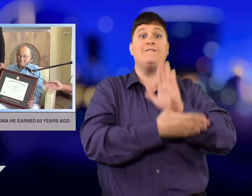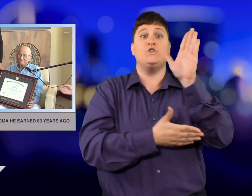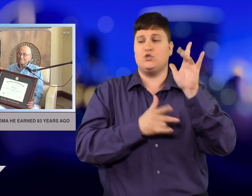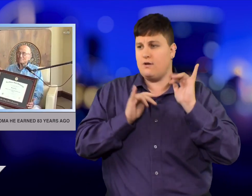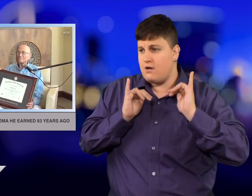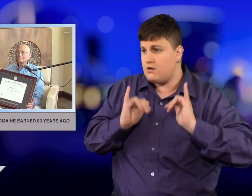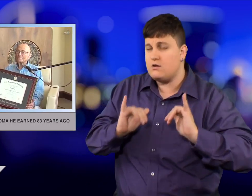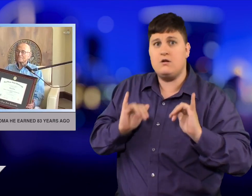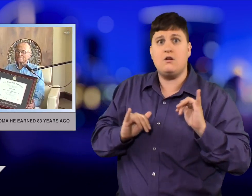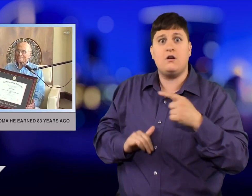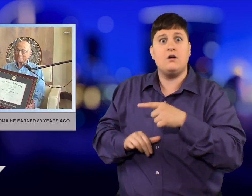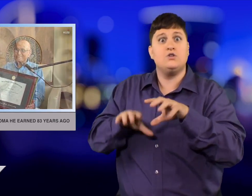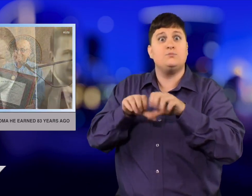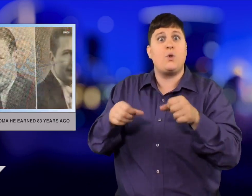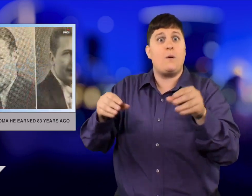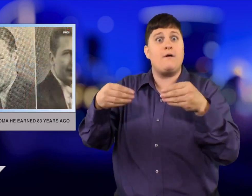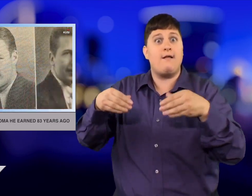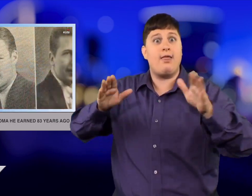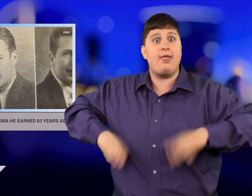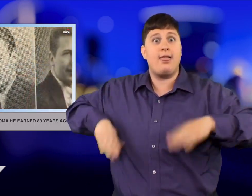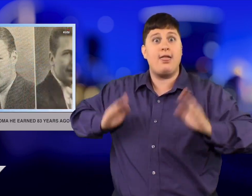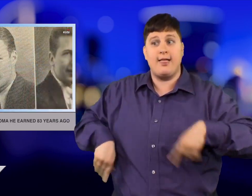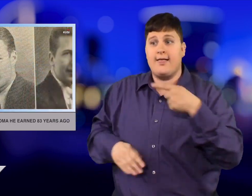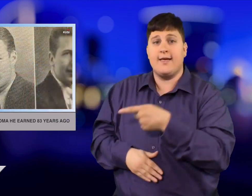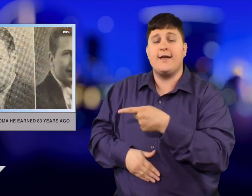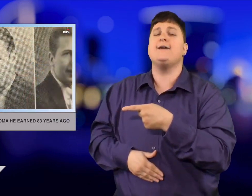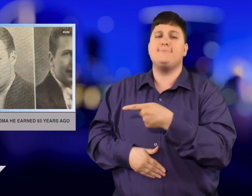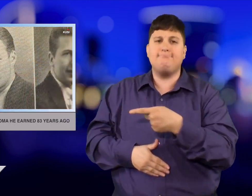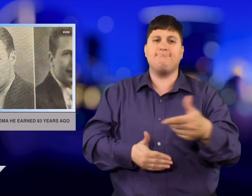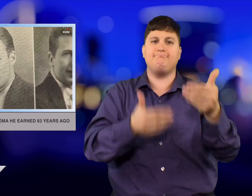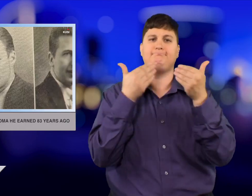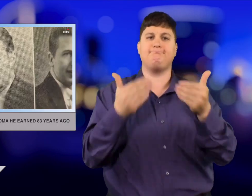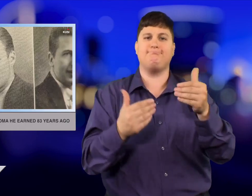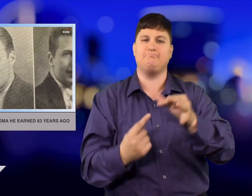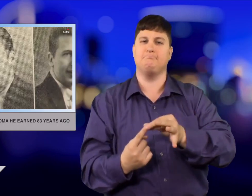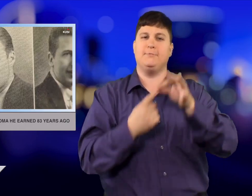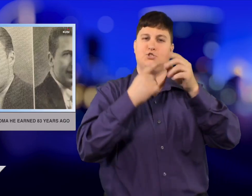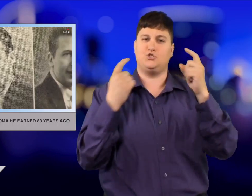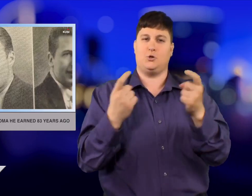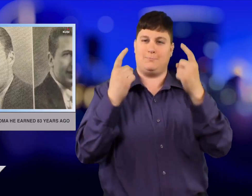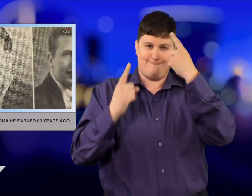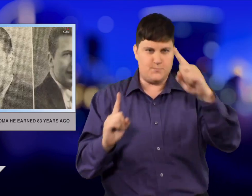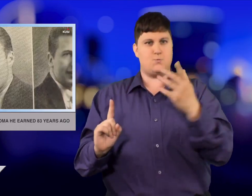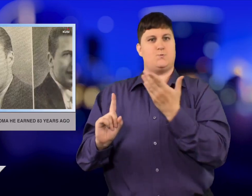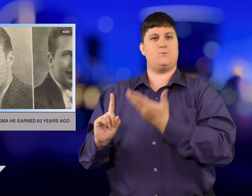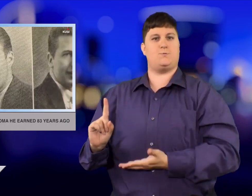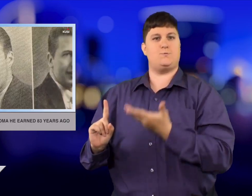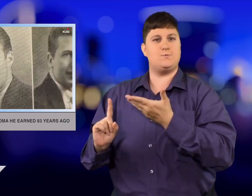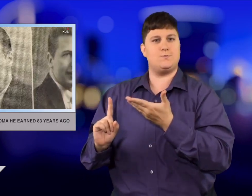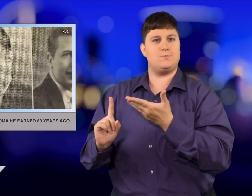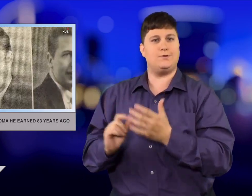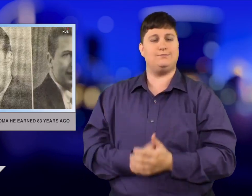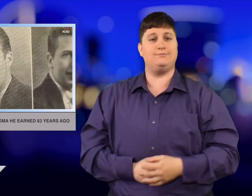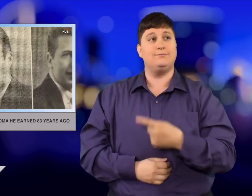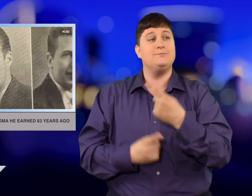After discovering the oversight, the university put together a special ceremony for Vogt.